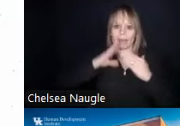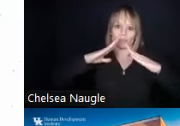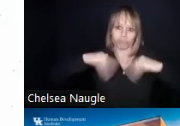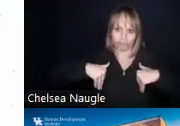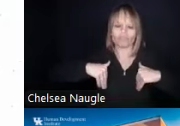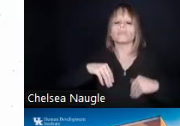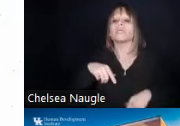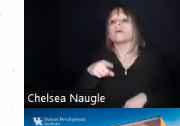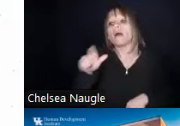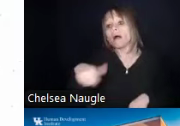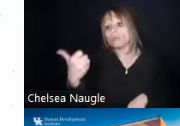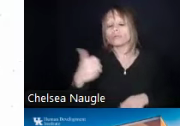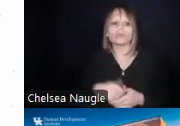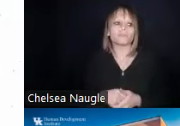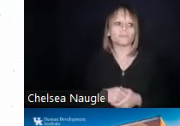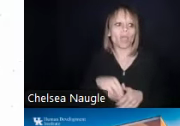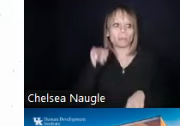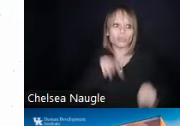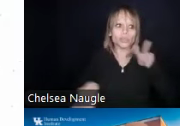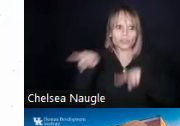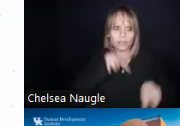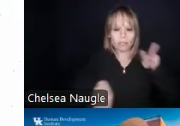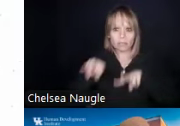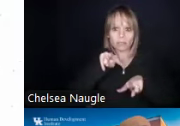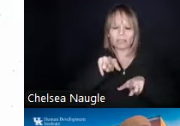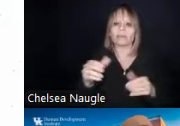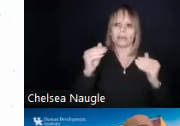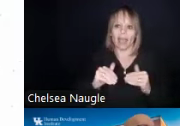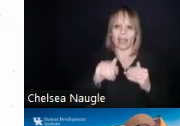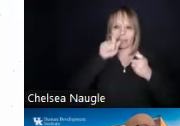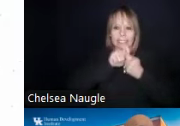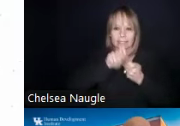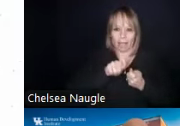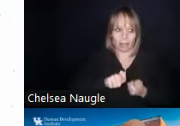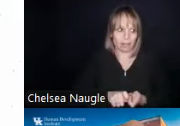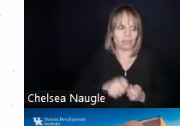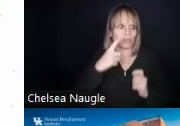things like um observing and then detailing. So in that case, you know, for example, sometimes the teacher turns